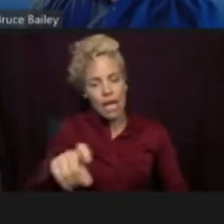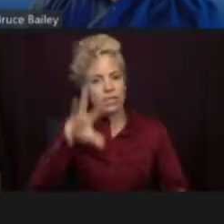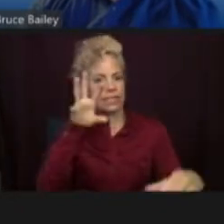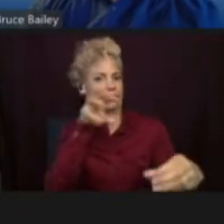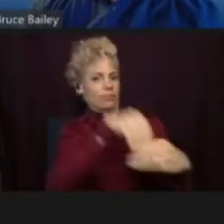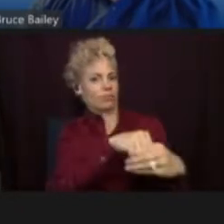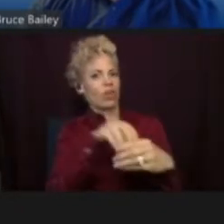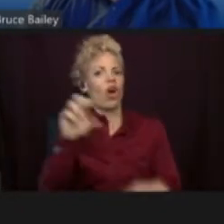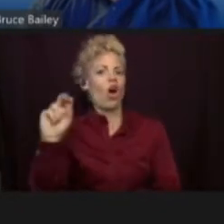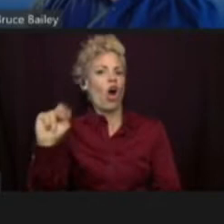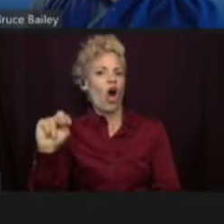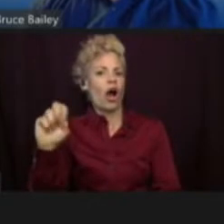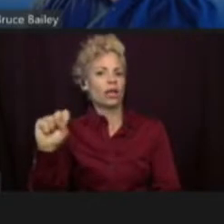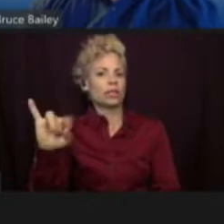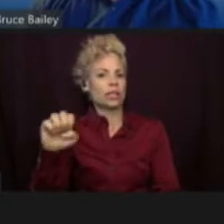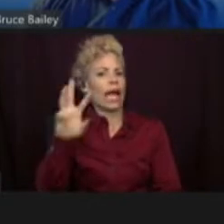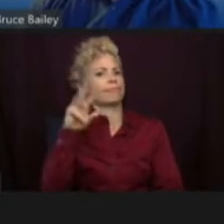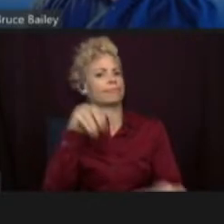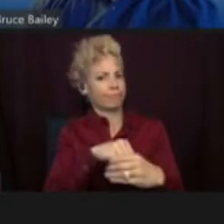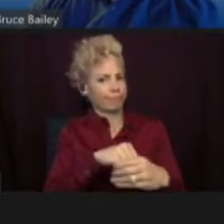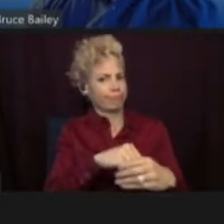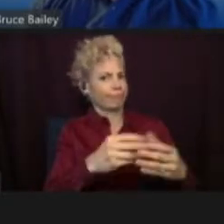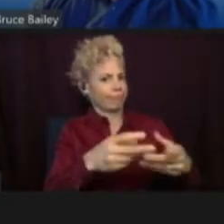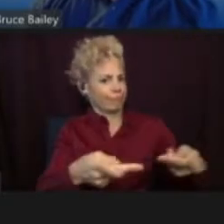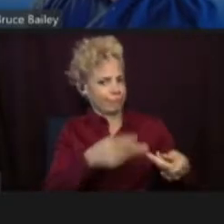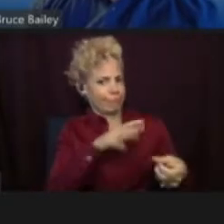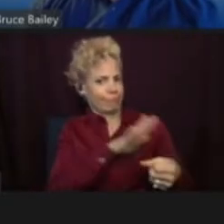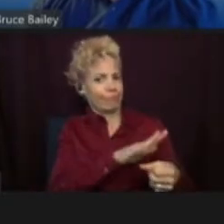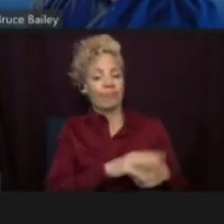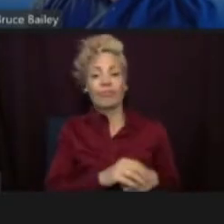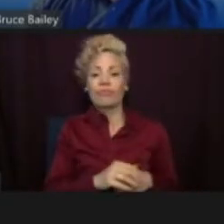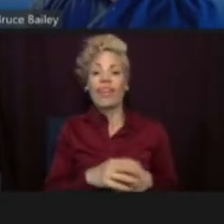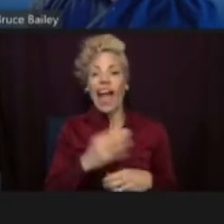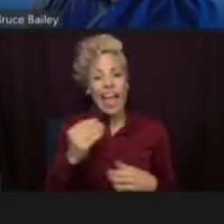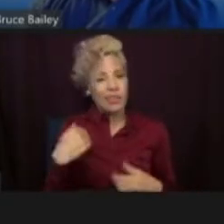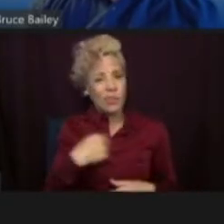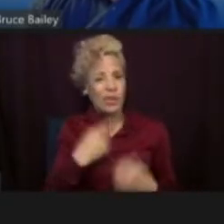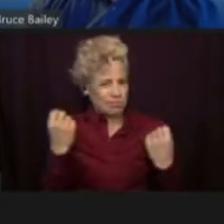that there will be different approaches taken for those types of jobs.